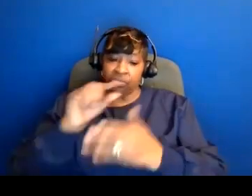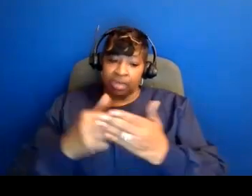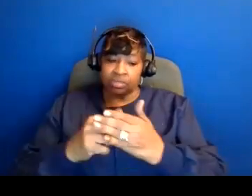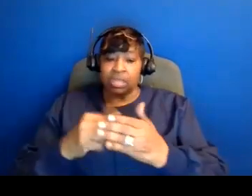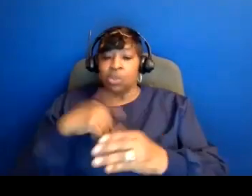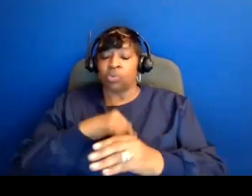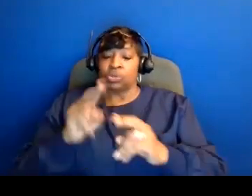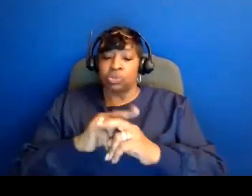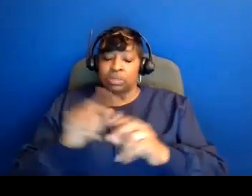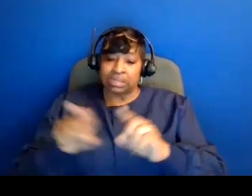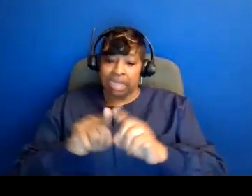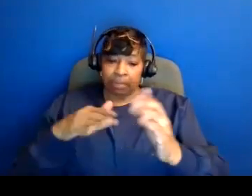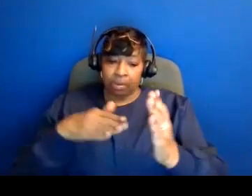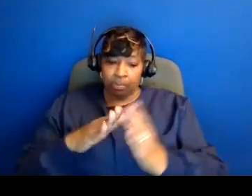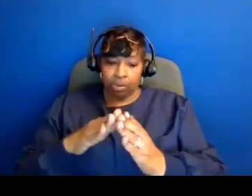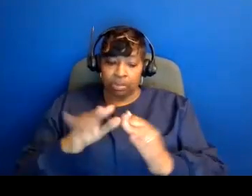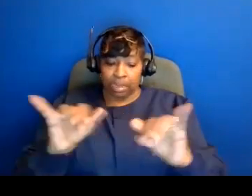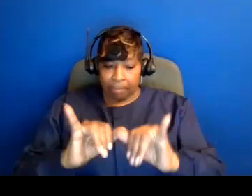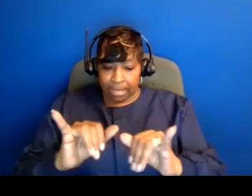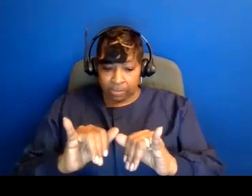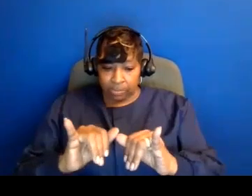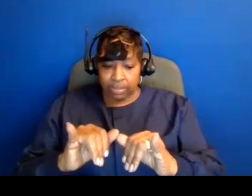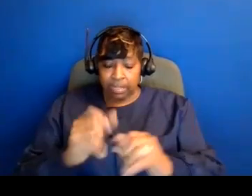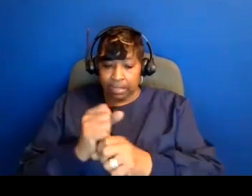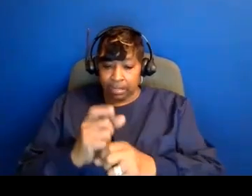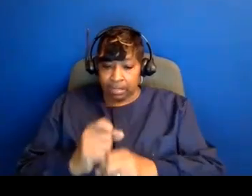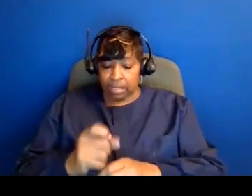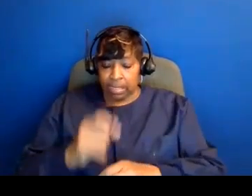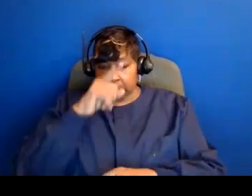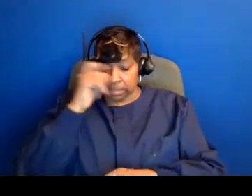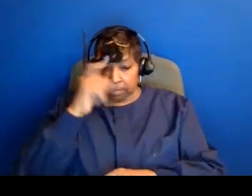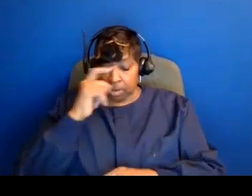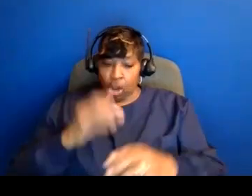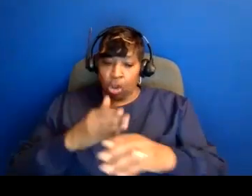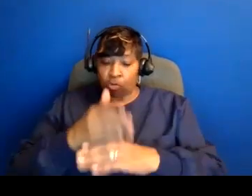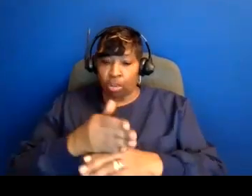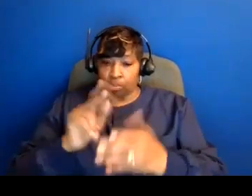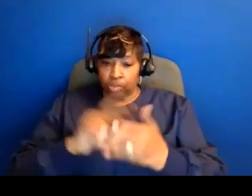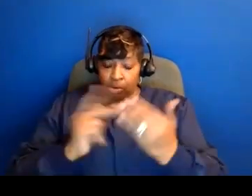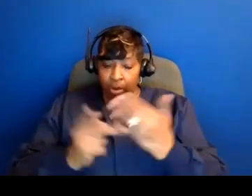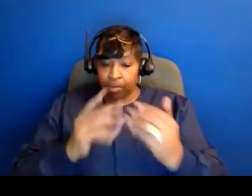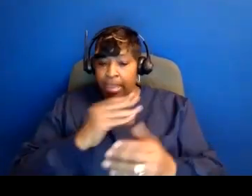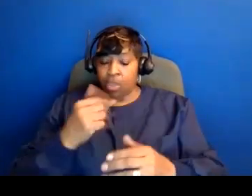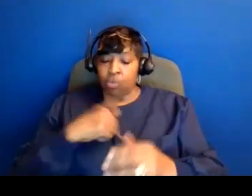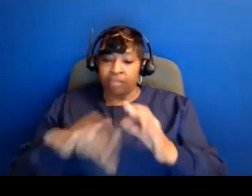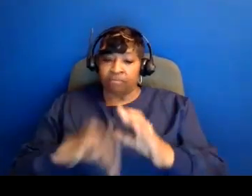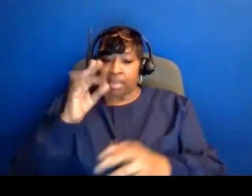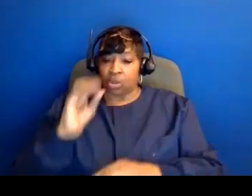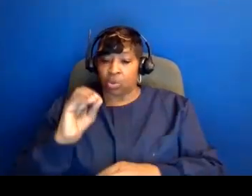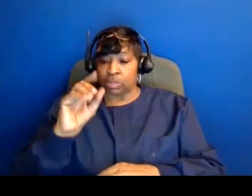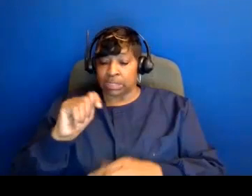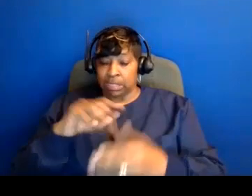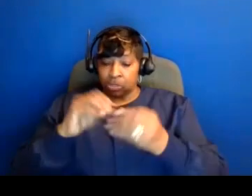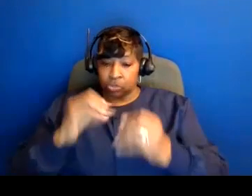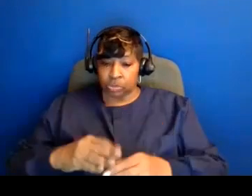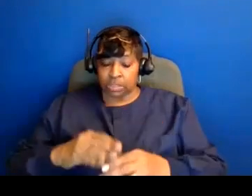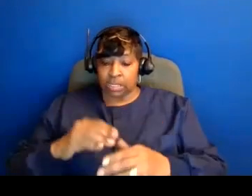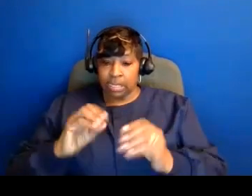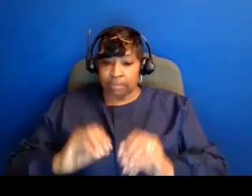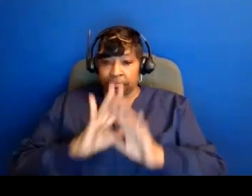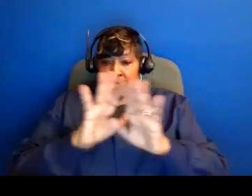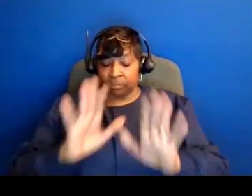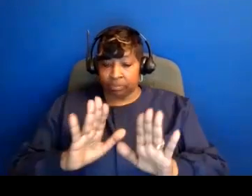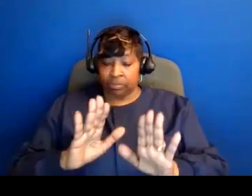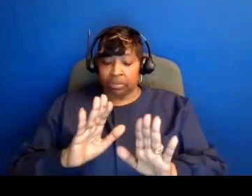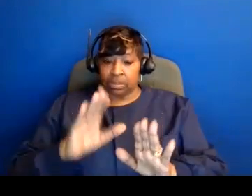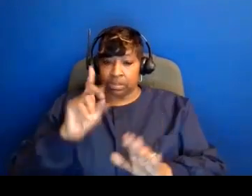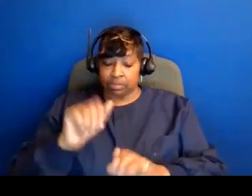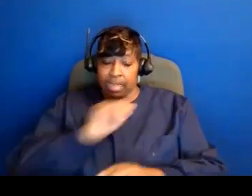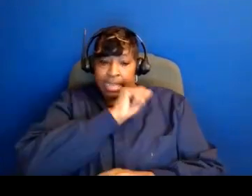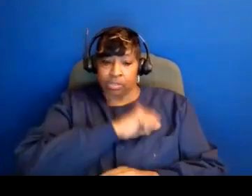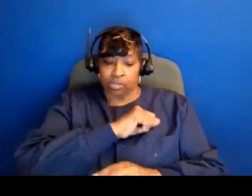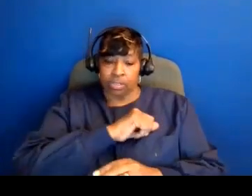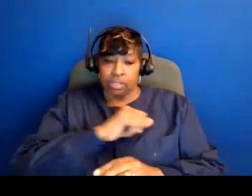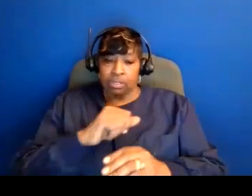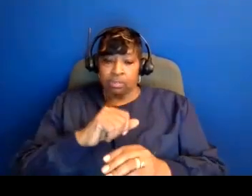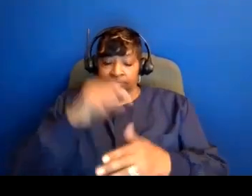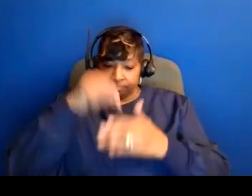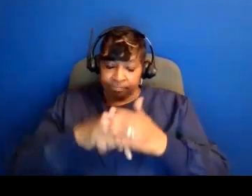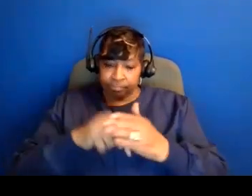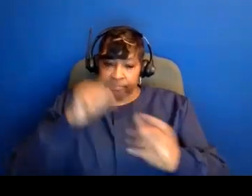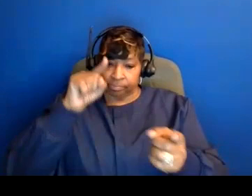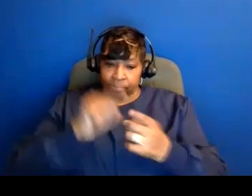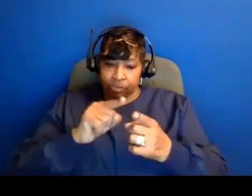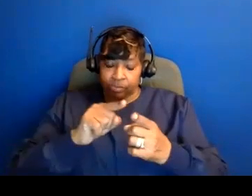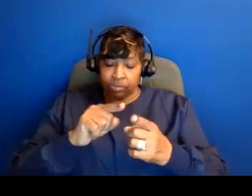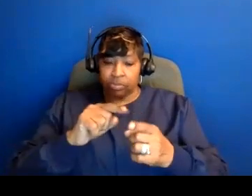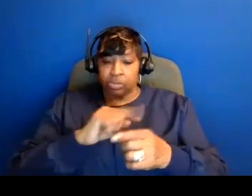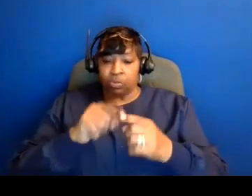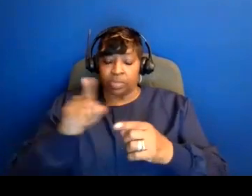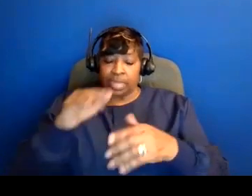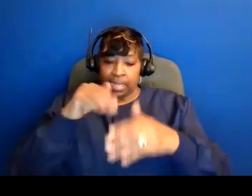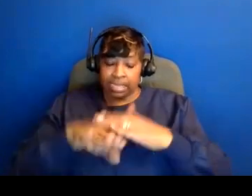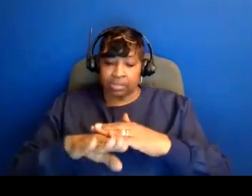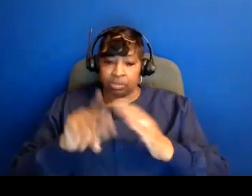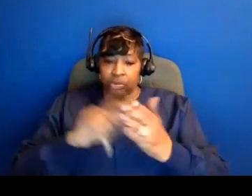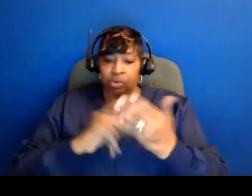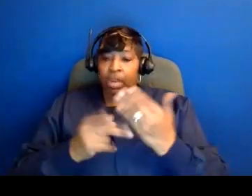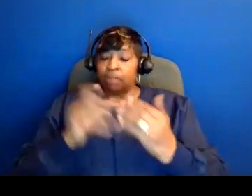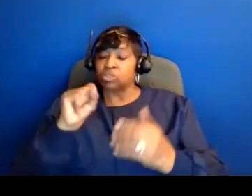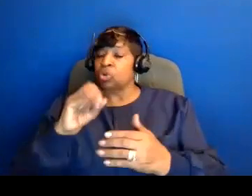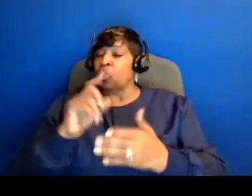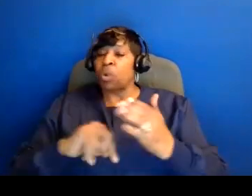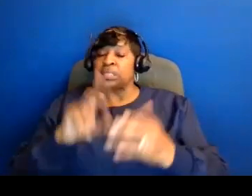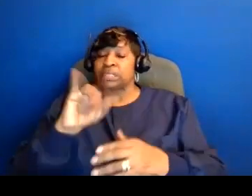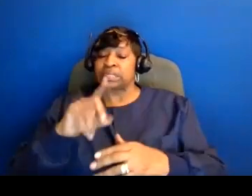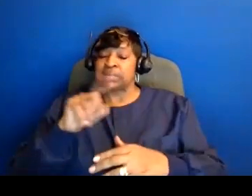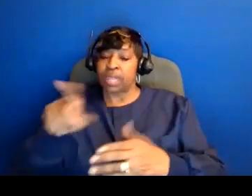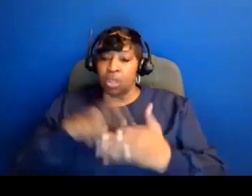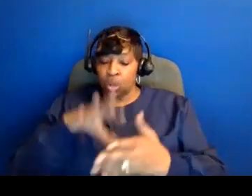lauravanpuymbrouck: The imp it was explored the impact of an of Ot students education on their disability attitudes from when they entered their graduate program. It was the summer before they started their program to after graduation, and we use the same approach of measuring implicit and explicit bias each summer